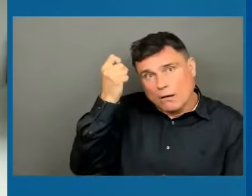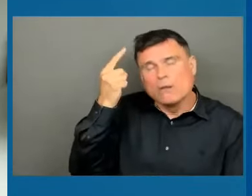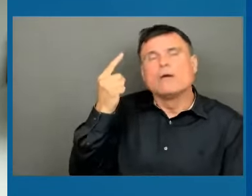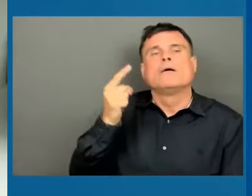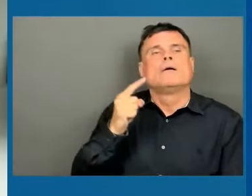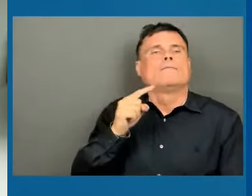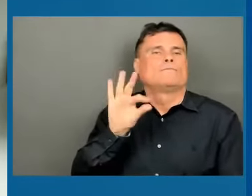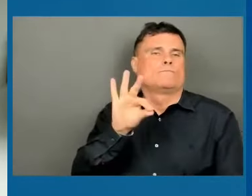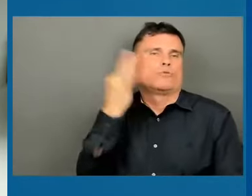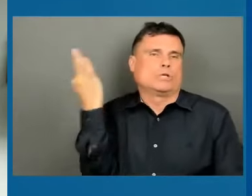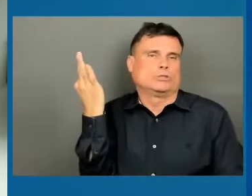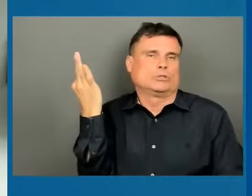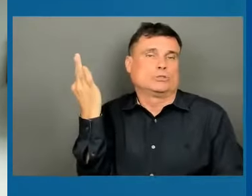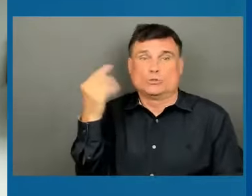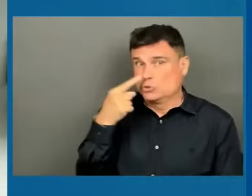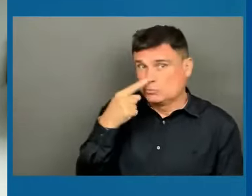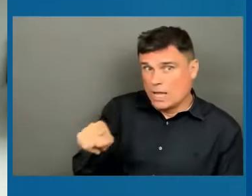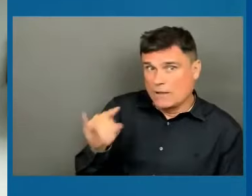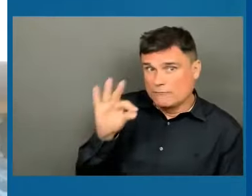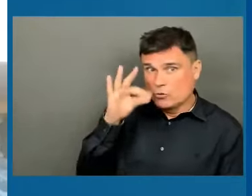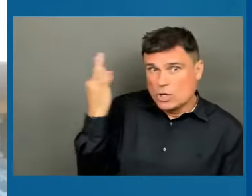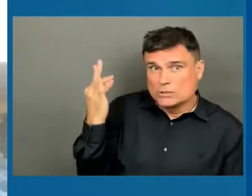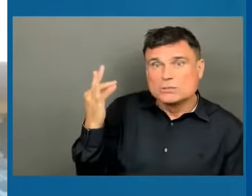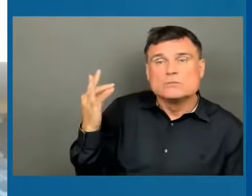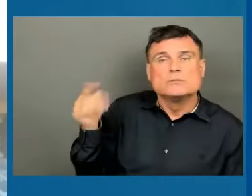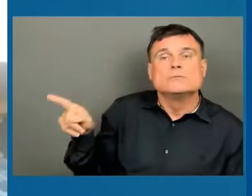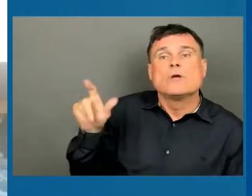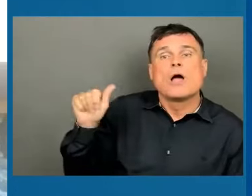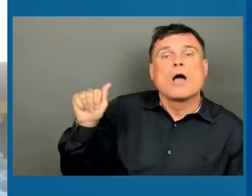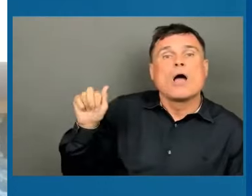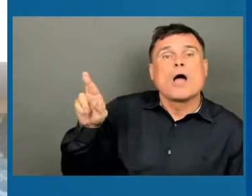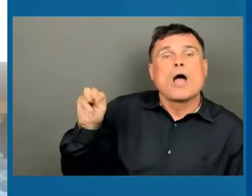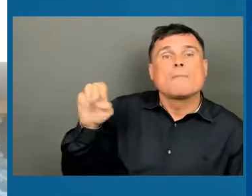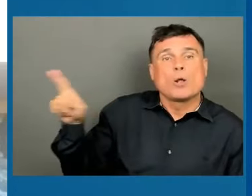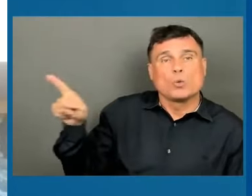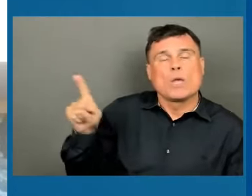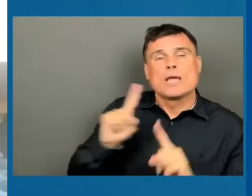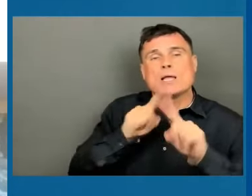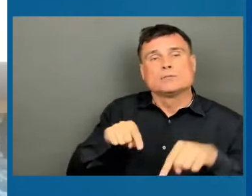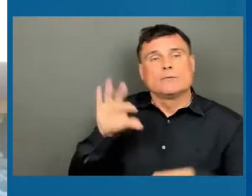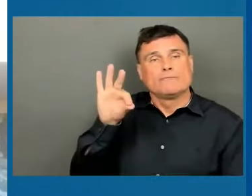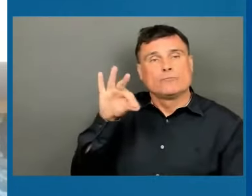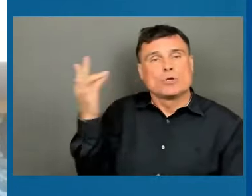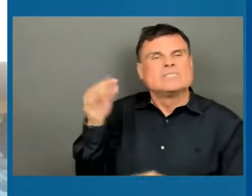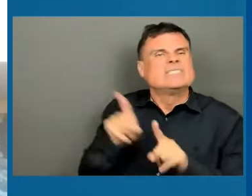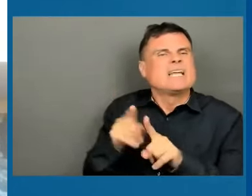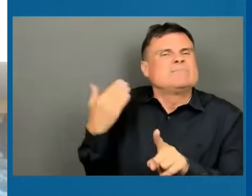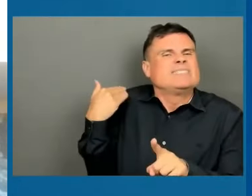that answer for them in French, please?